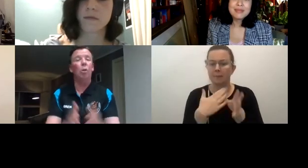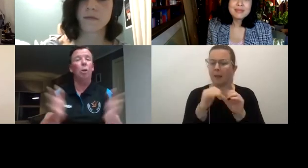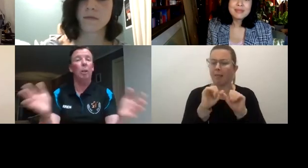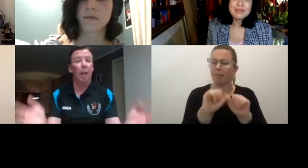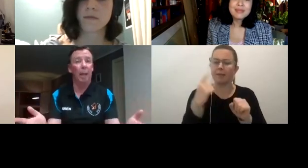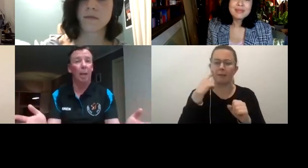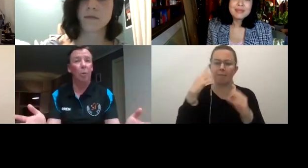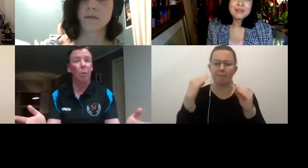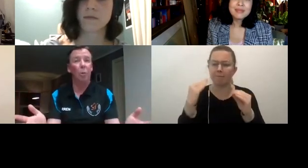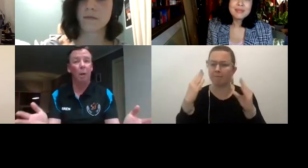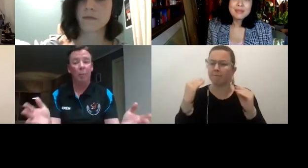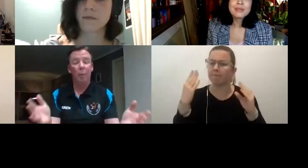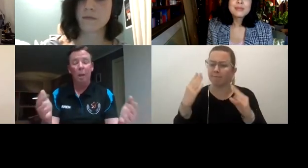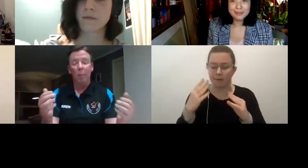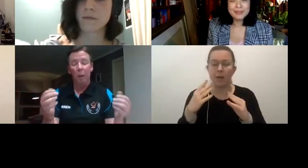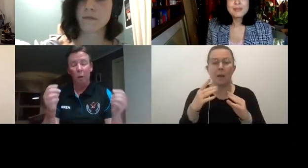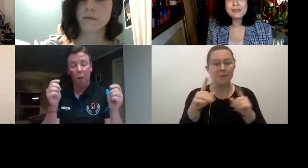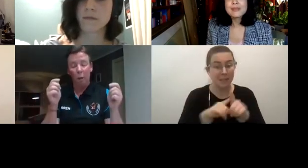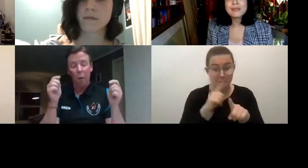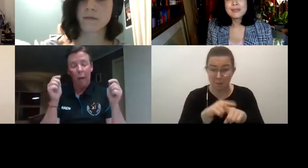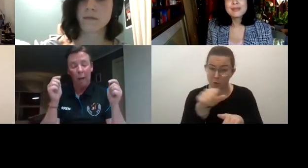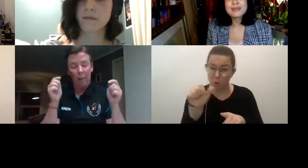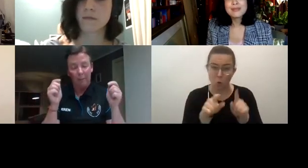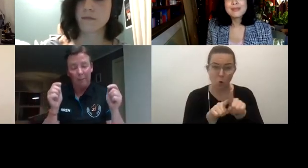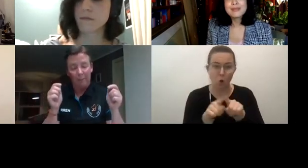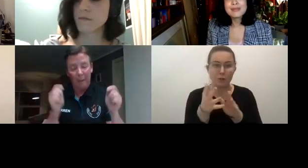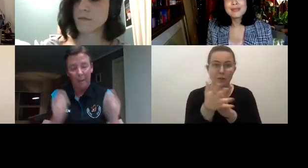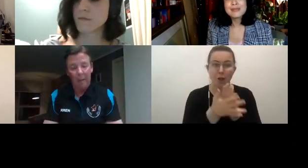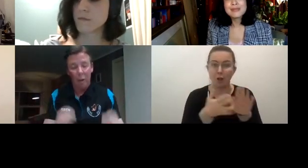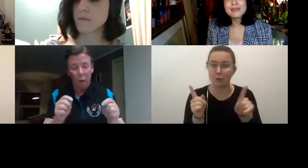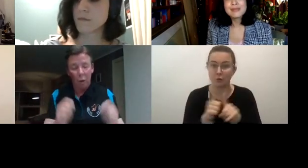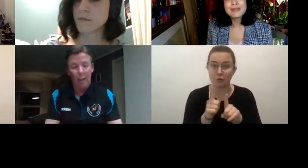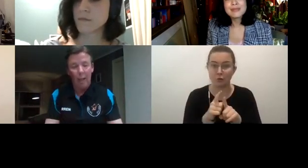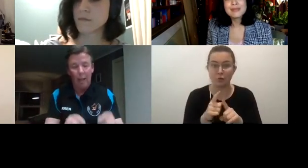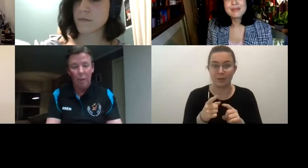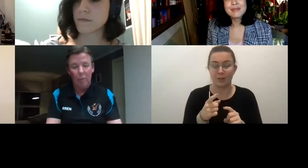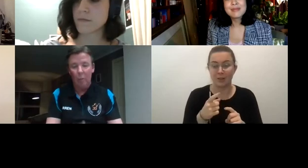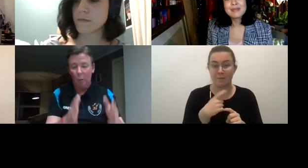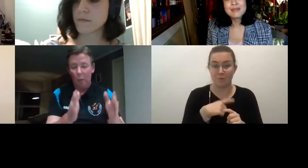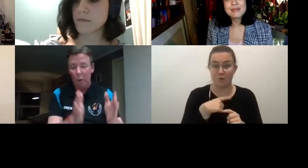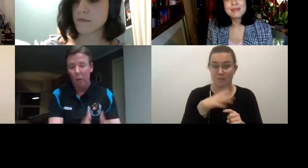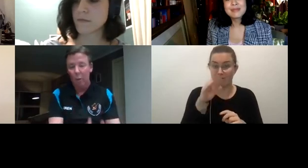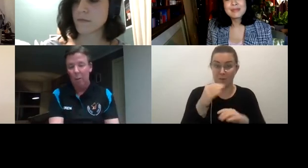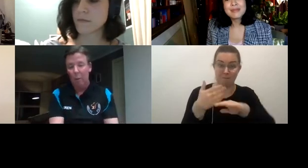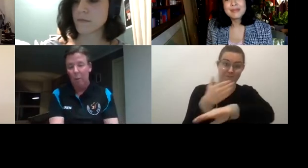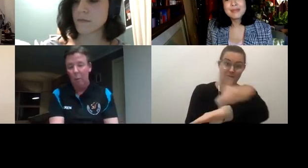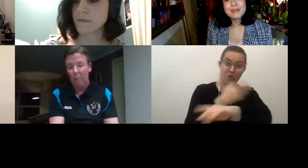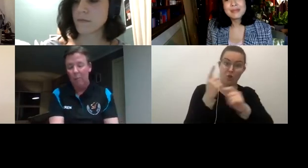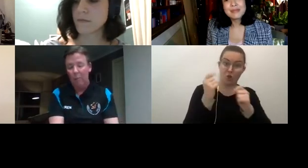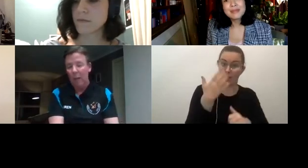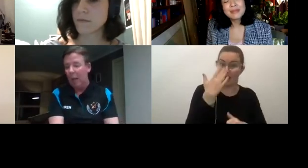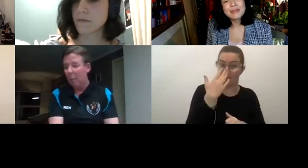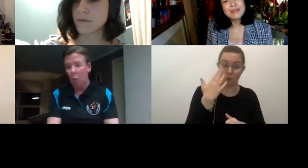learn sign language as well because at a very early age from when a child is born, all